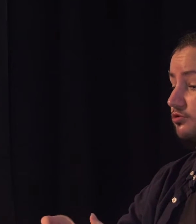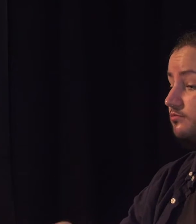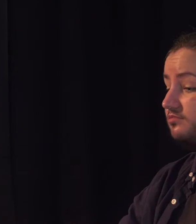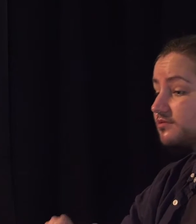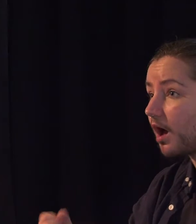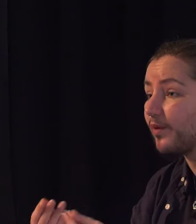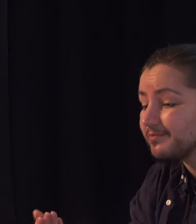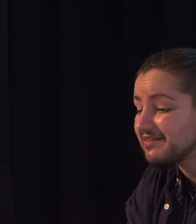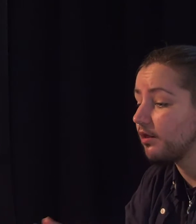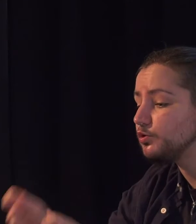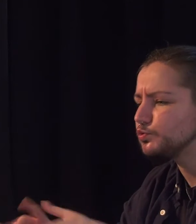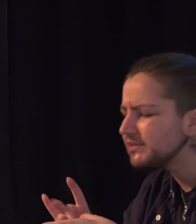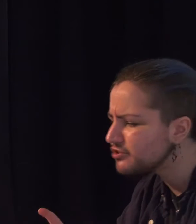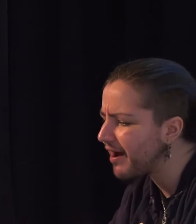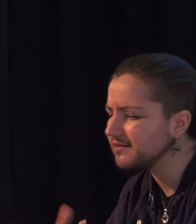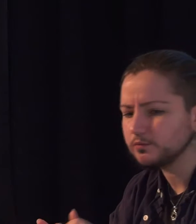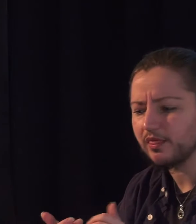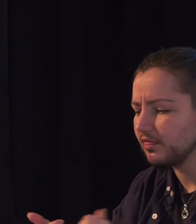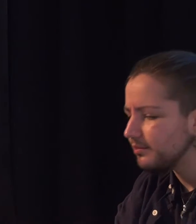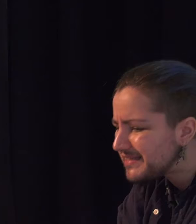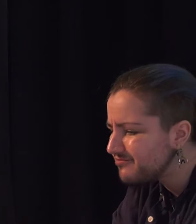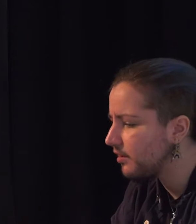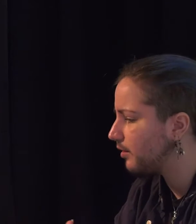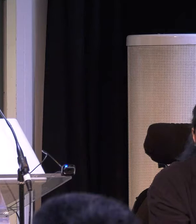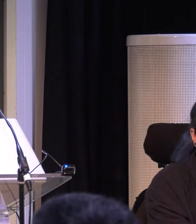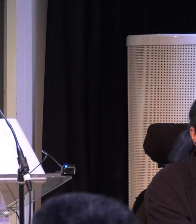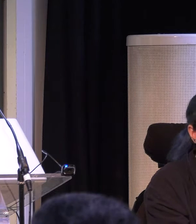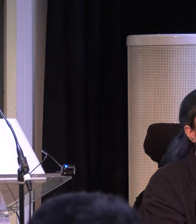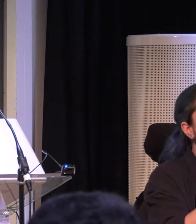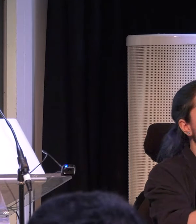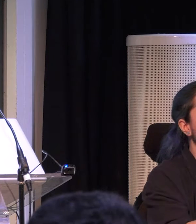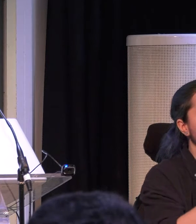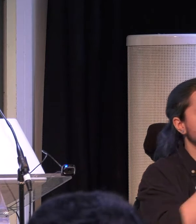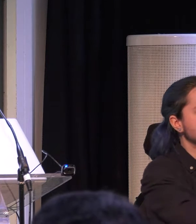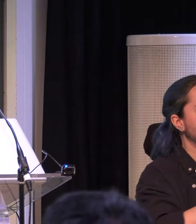with materials and peers. The staff became co-learners with the students.